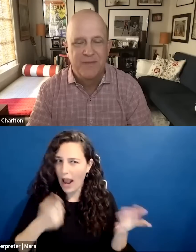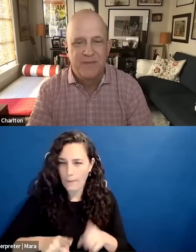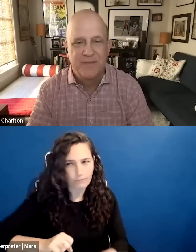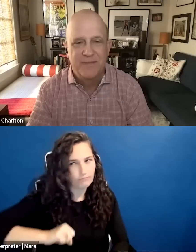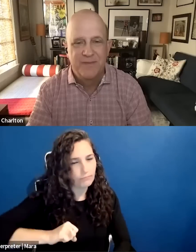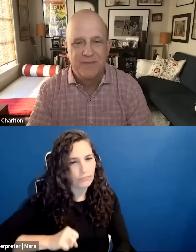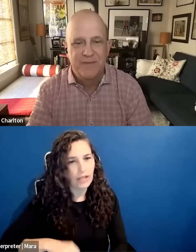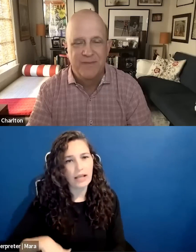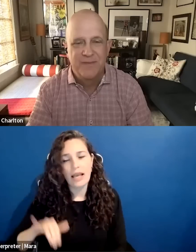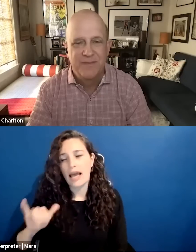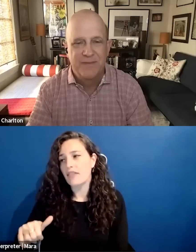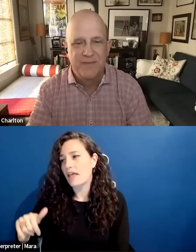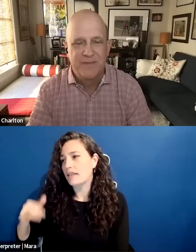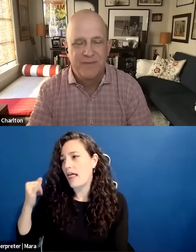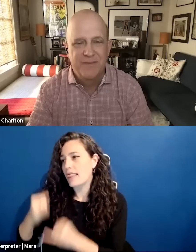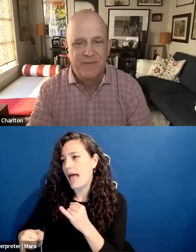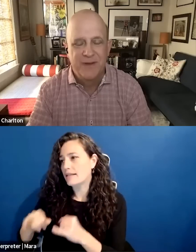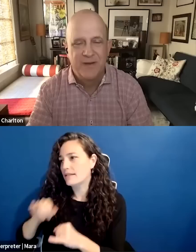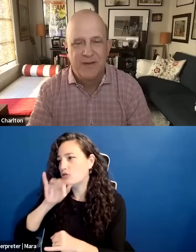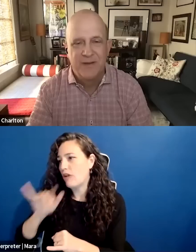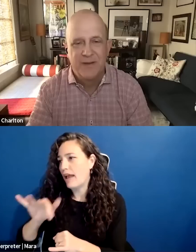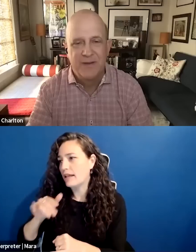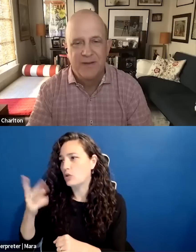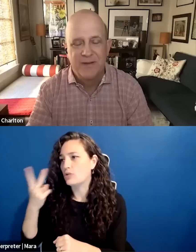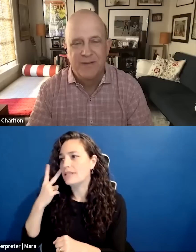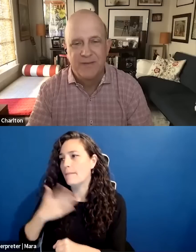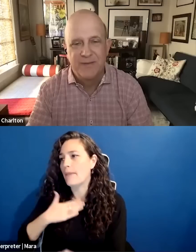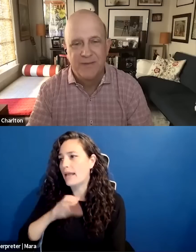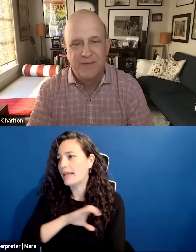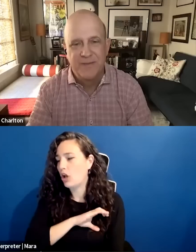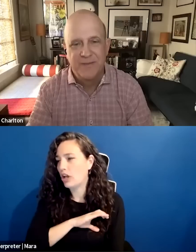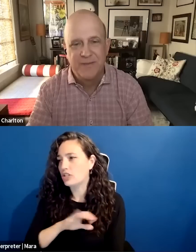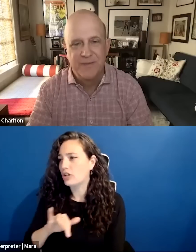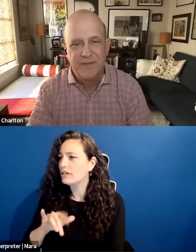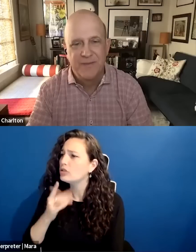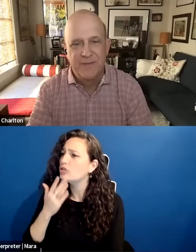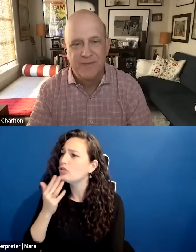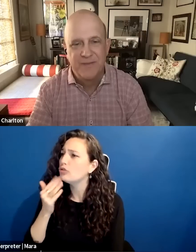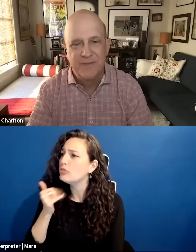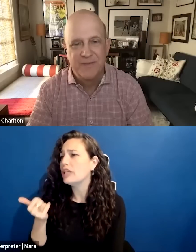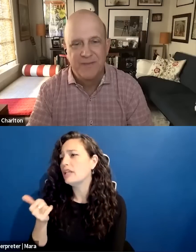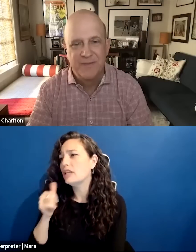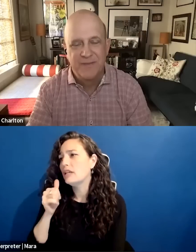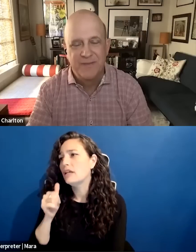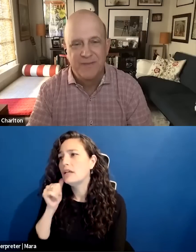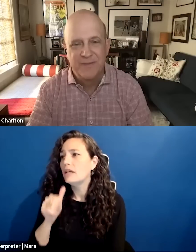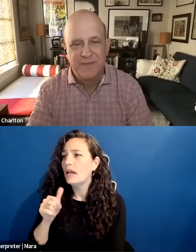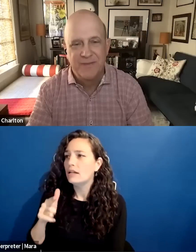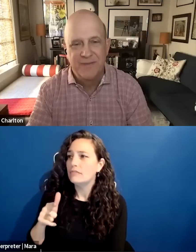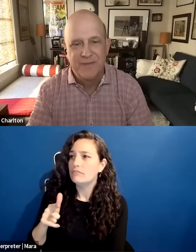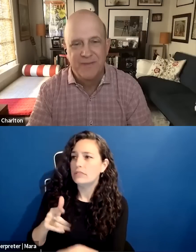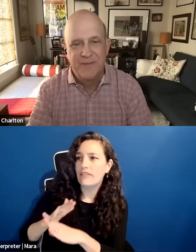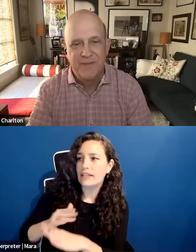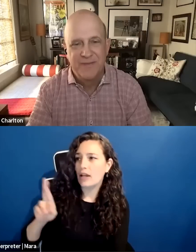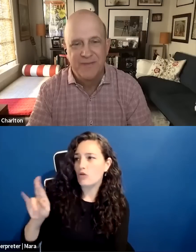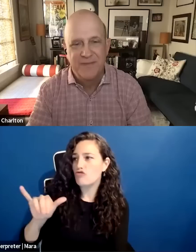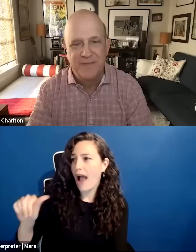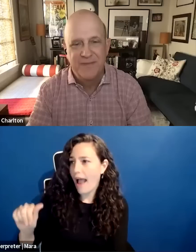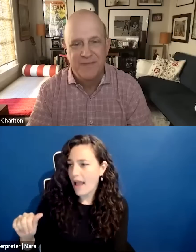you first see my character as just like really sweet, befriending Raya, we're gonna be best friends, and then I backstab her